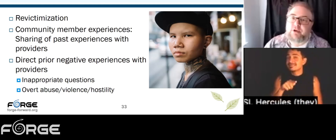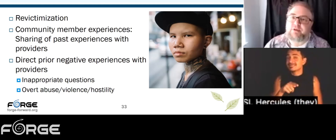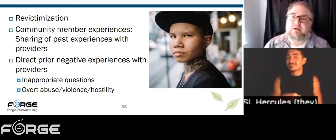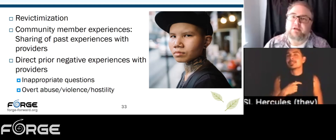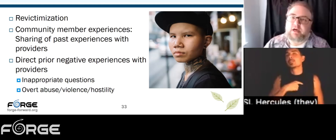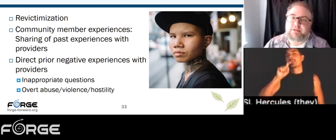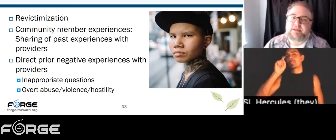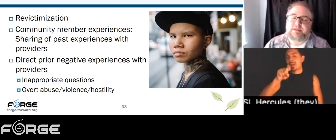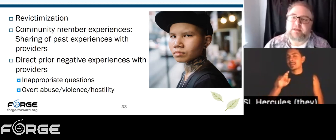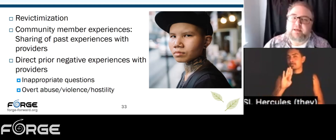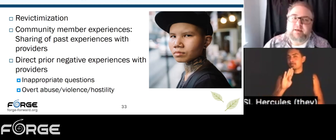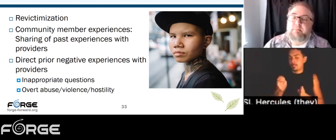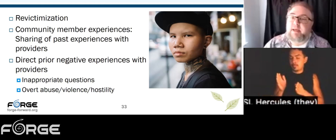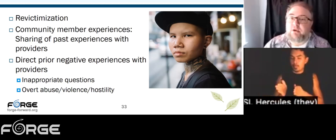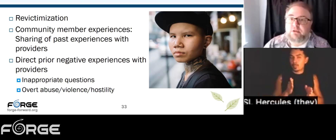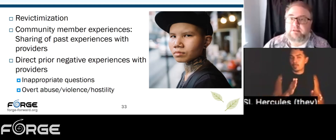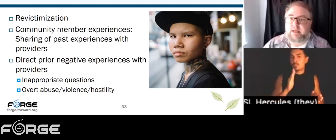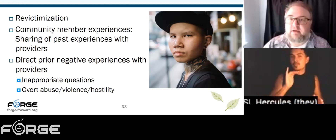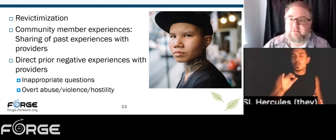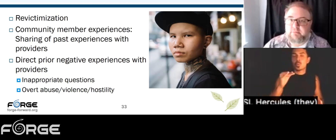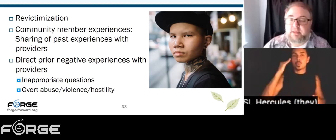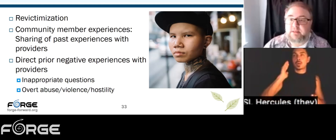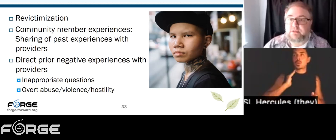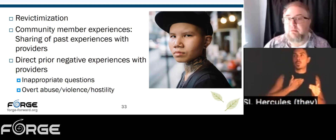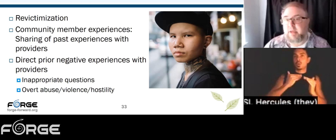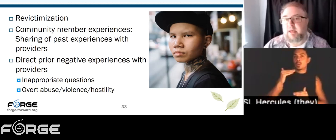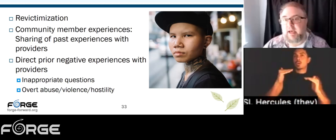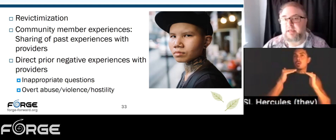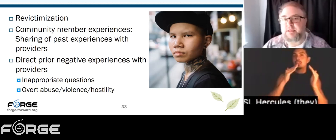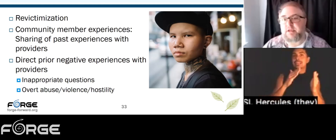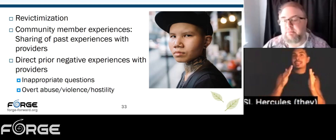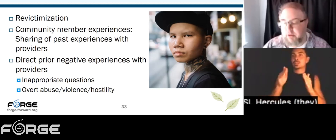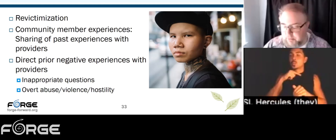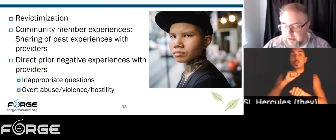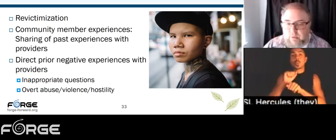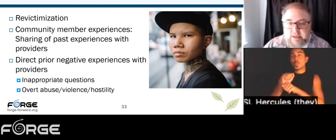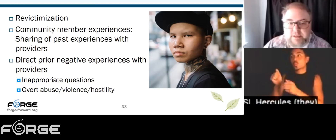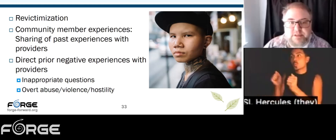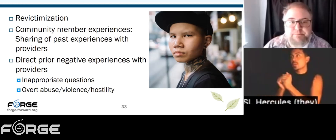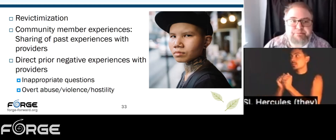or know that our colleagues may hold negative opinions or may act in inappropriate ways.